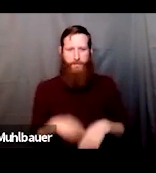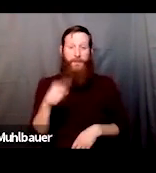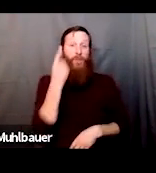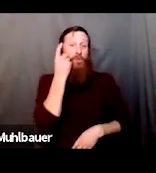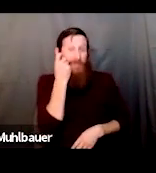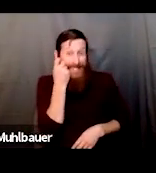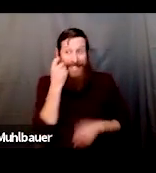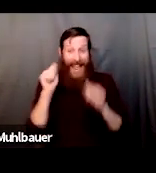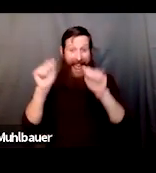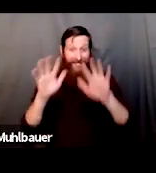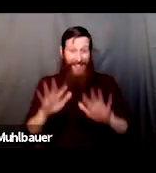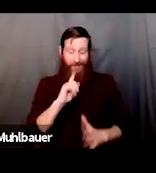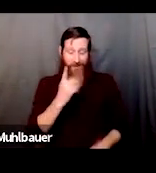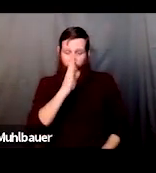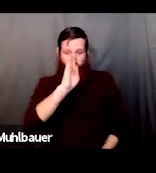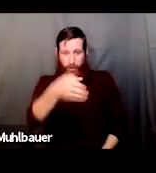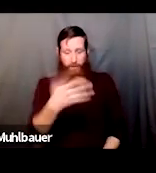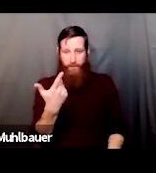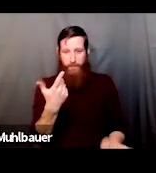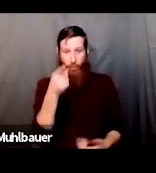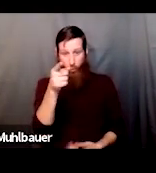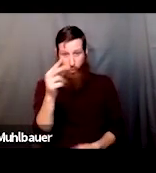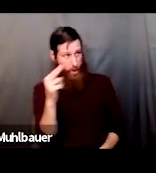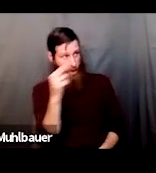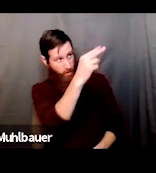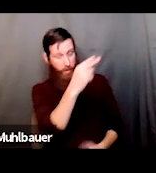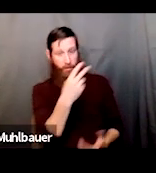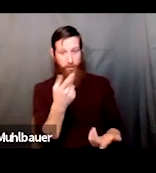basically the best indicator for unstable snow is seeing a recent avalanche